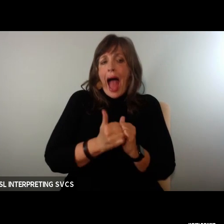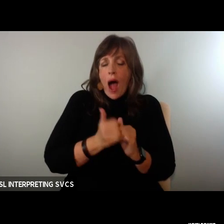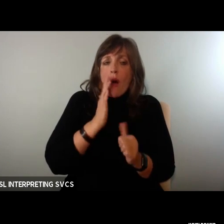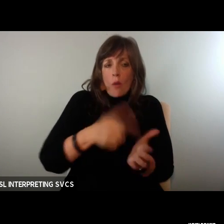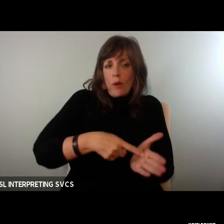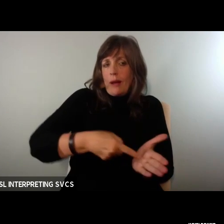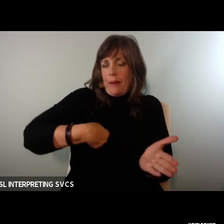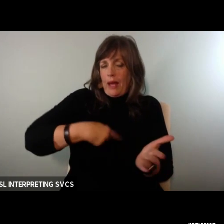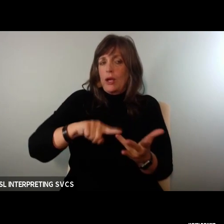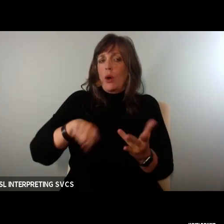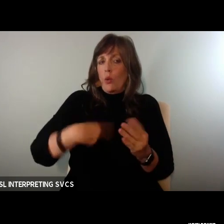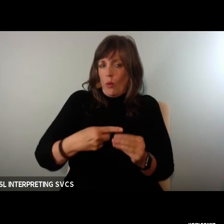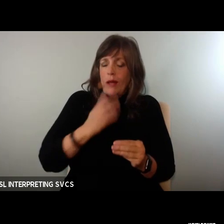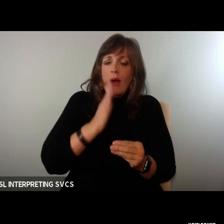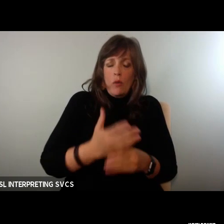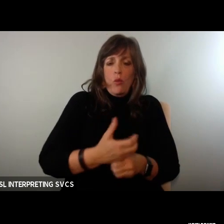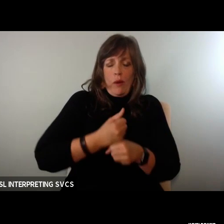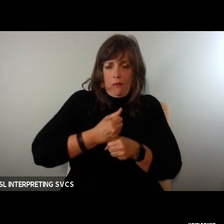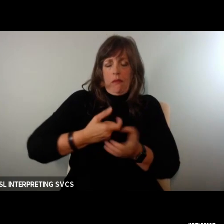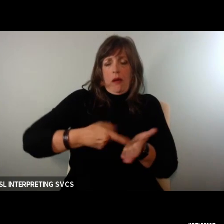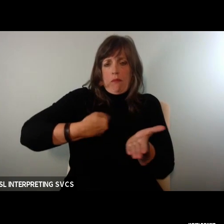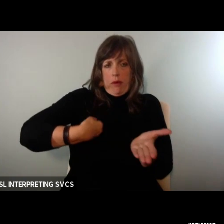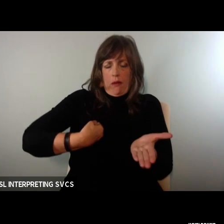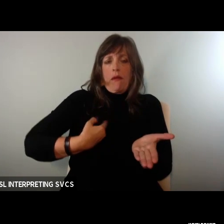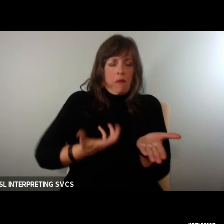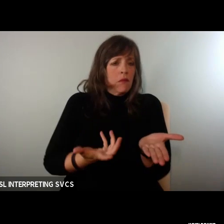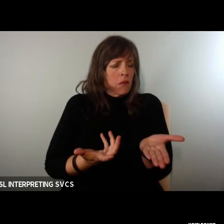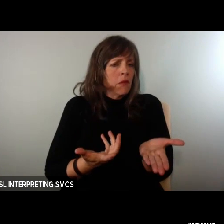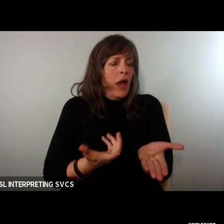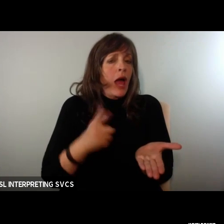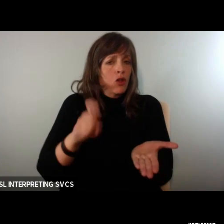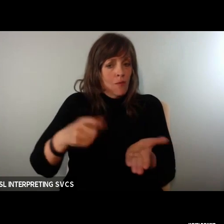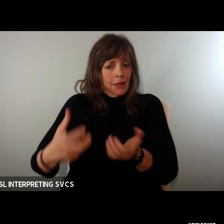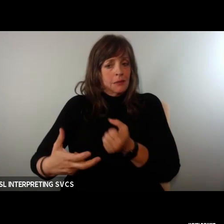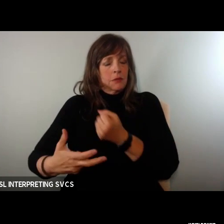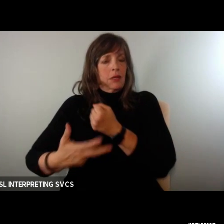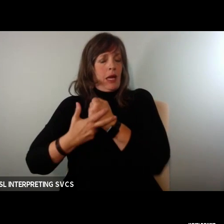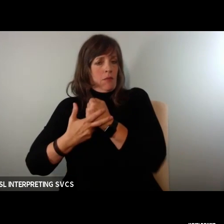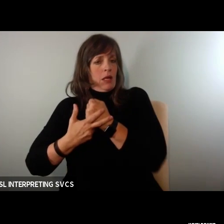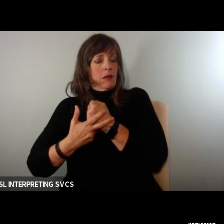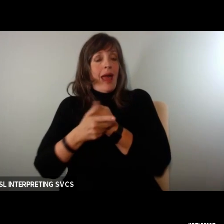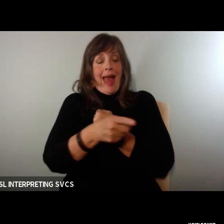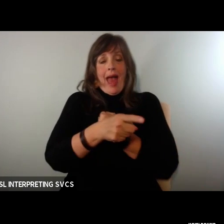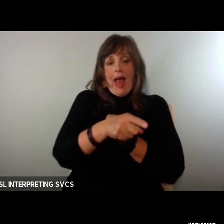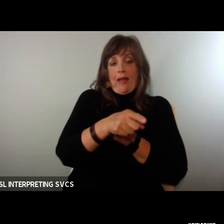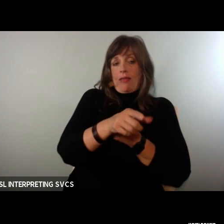And you must keep a copy of that contract and the person or entity that is hiring you must also keep a copy of that contract.